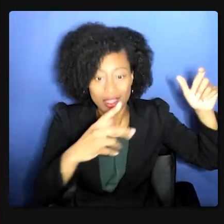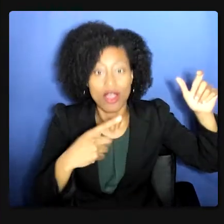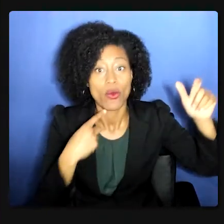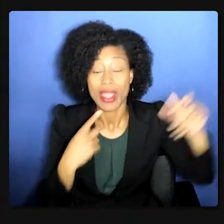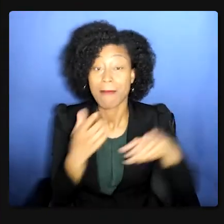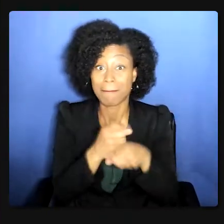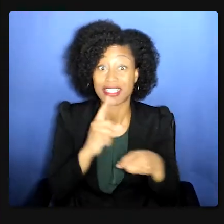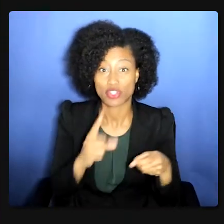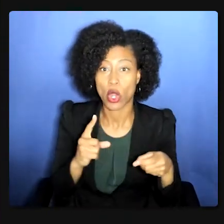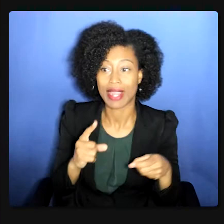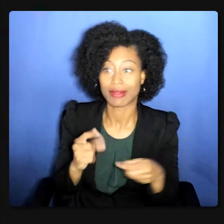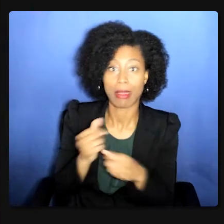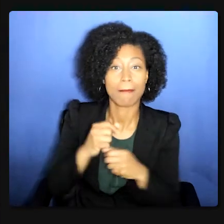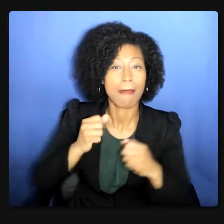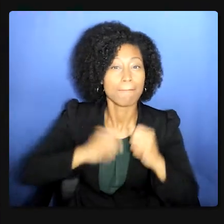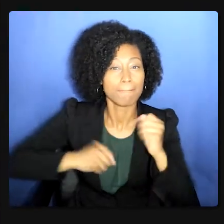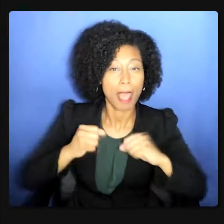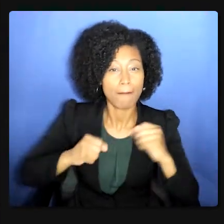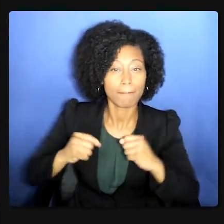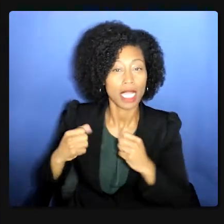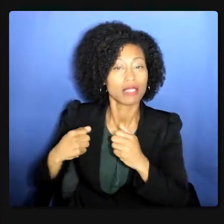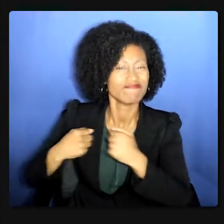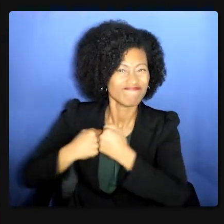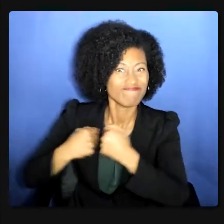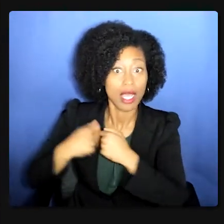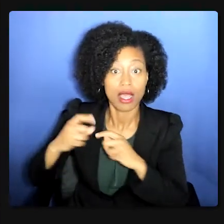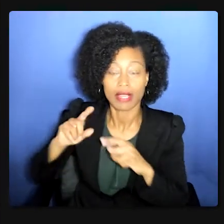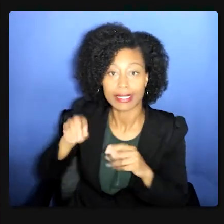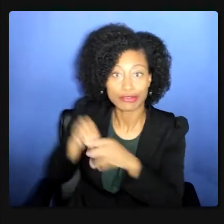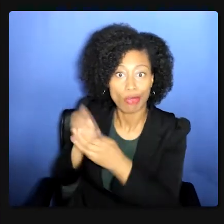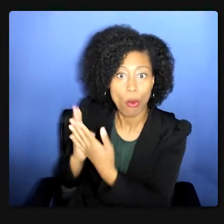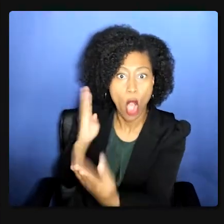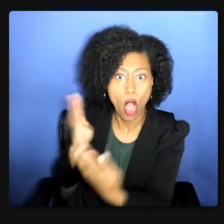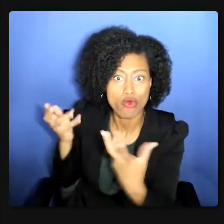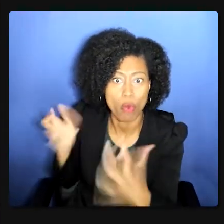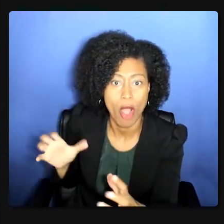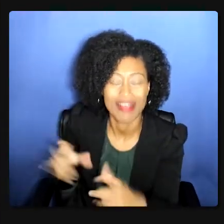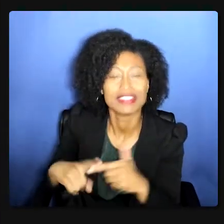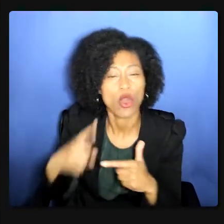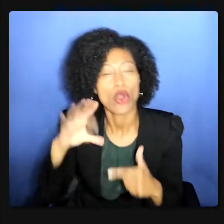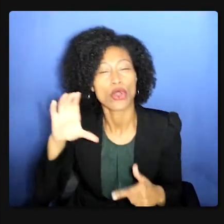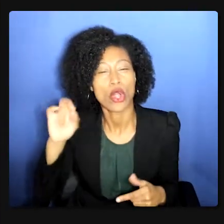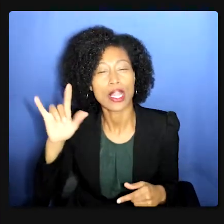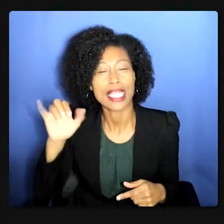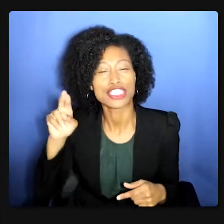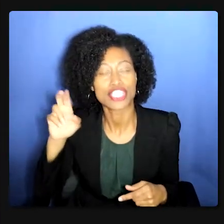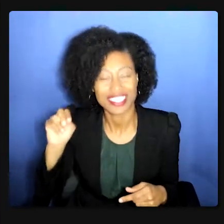so you don't go through walls. That requires collision detection. Then a lot of actions happen in a game.